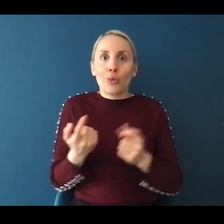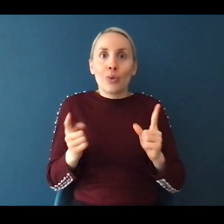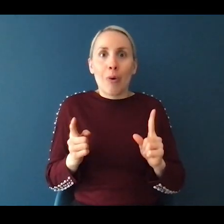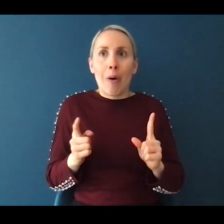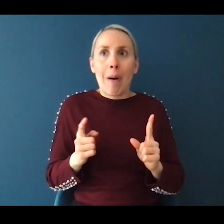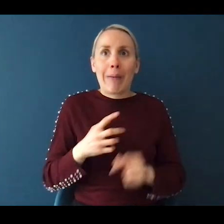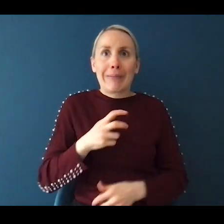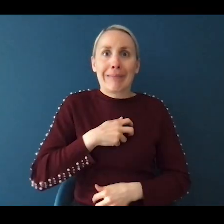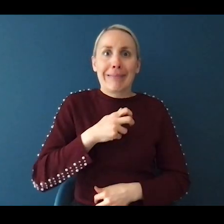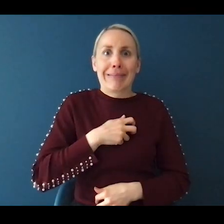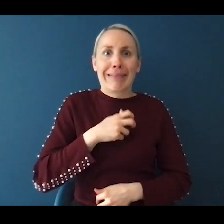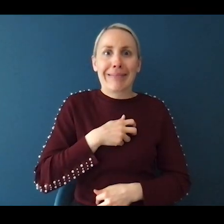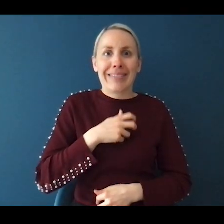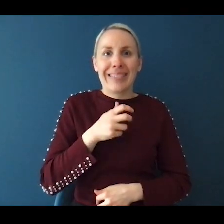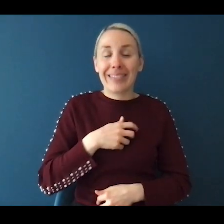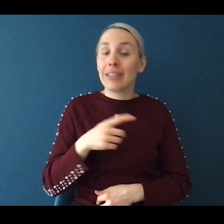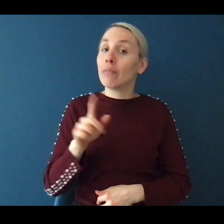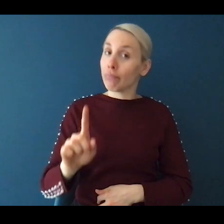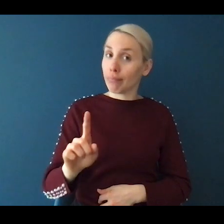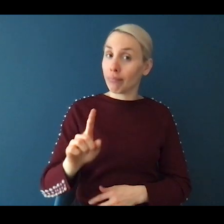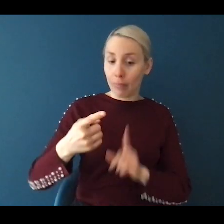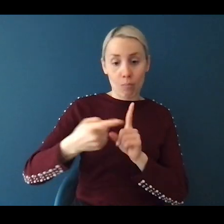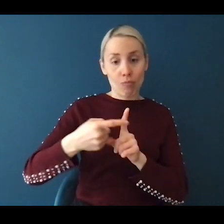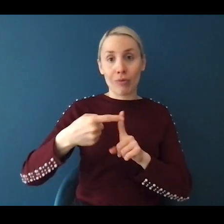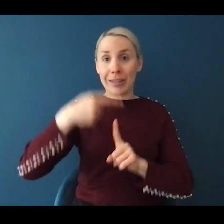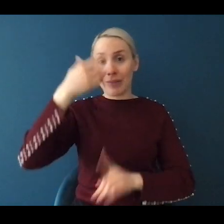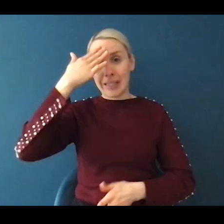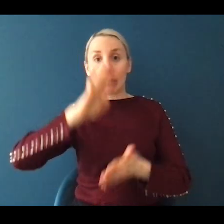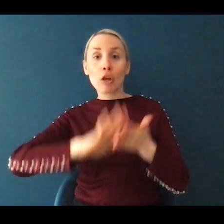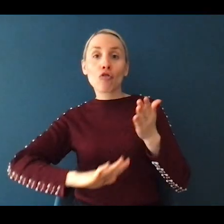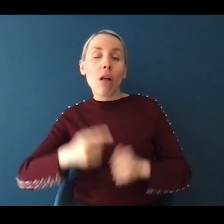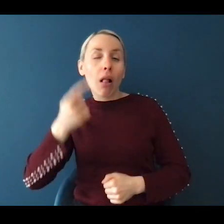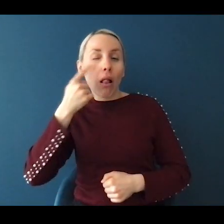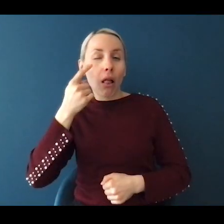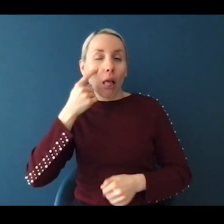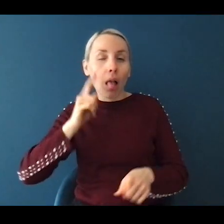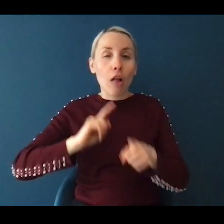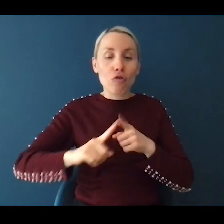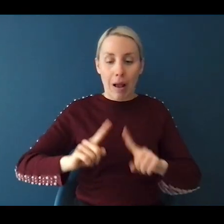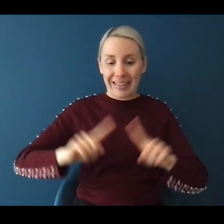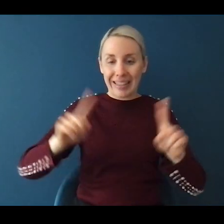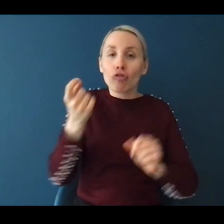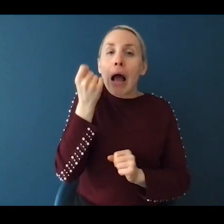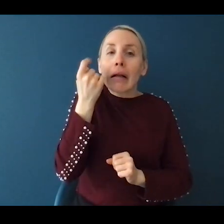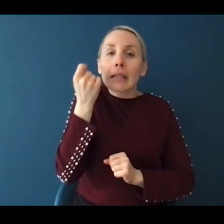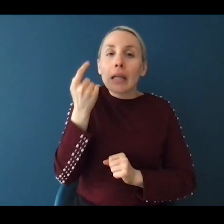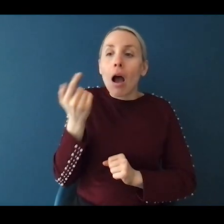it's kind of intimidating but in my experience was very positive in the sense that I tested